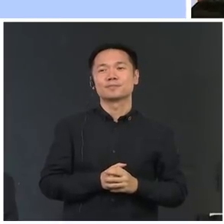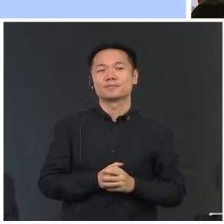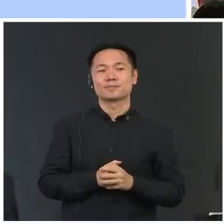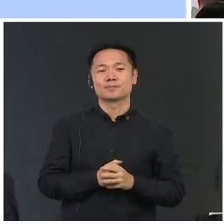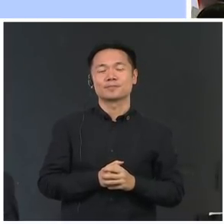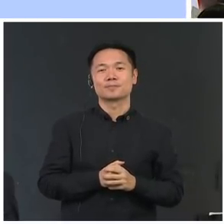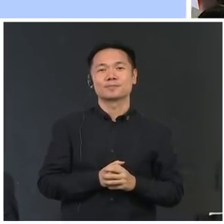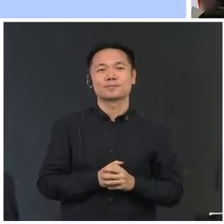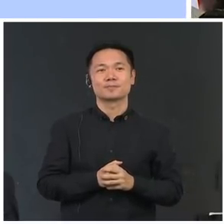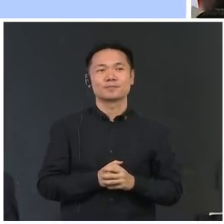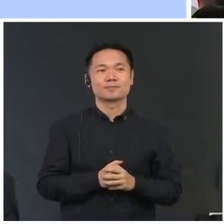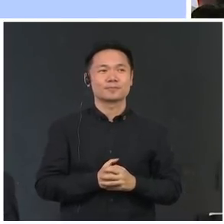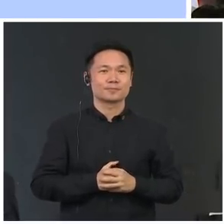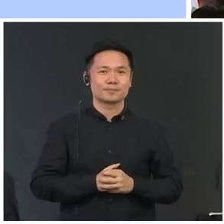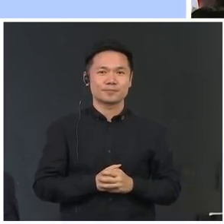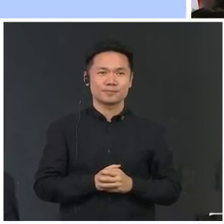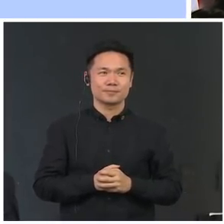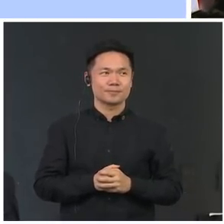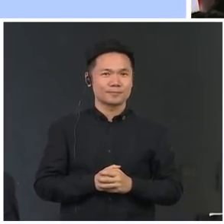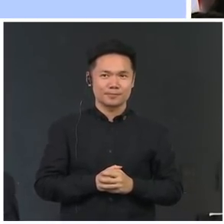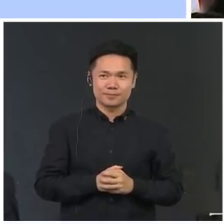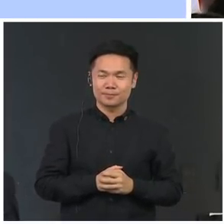Let me now introduce you, president